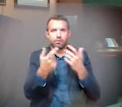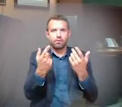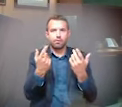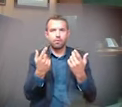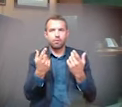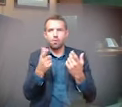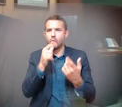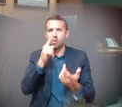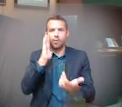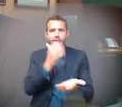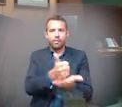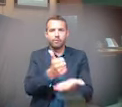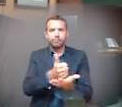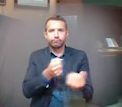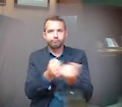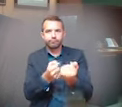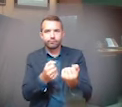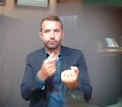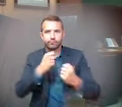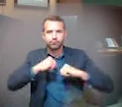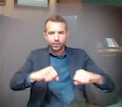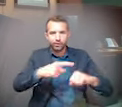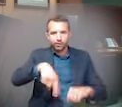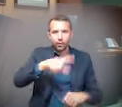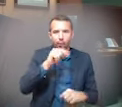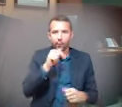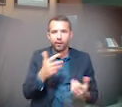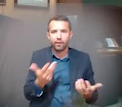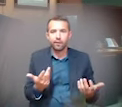more agency over your own life by choosing to live in